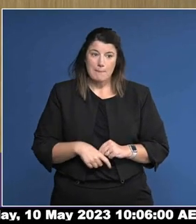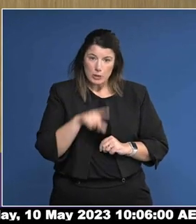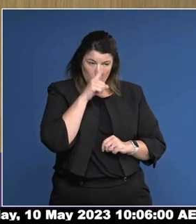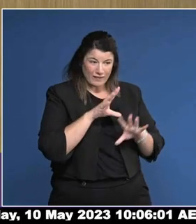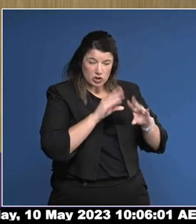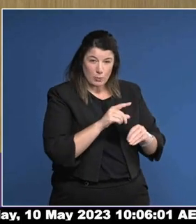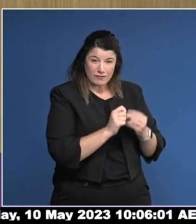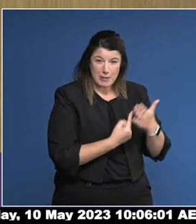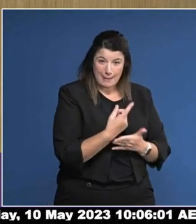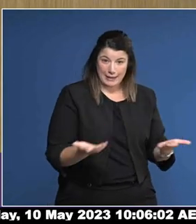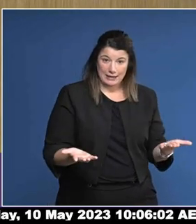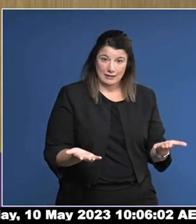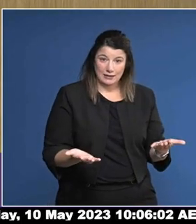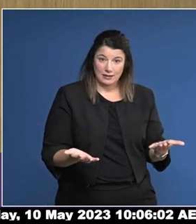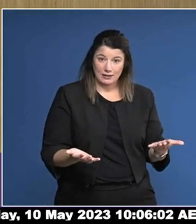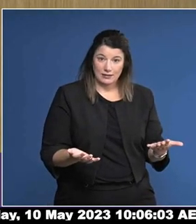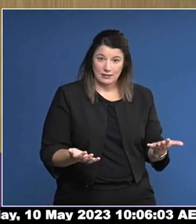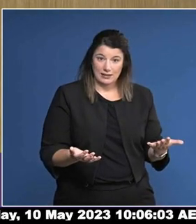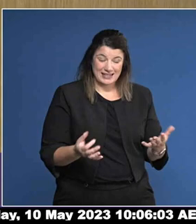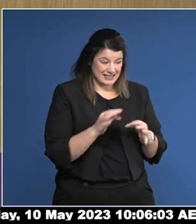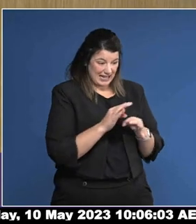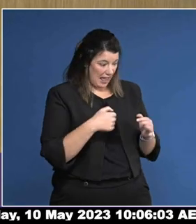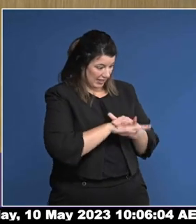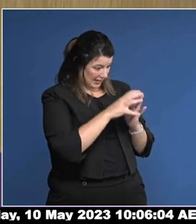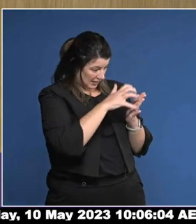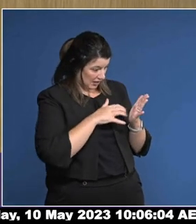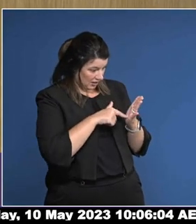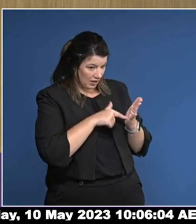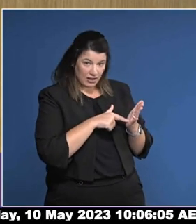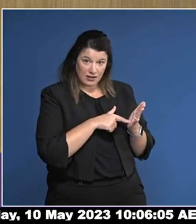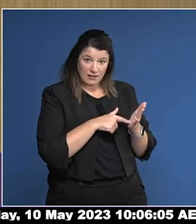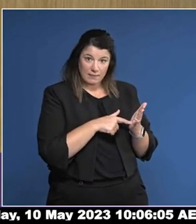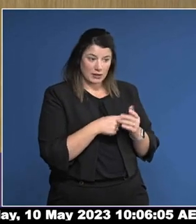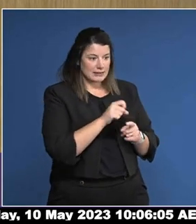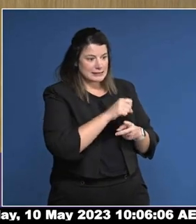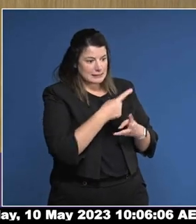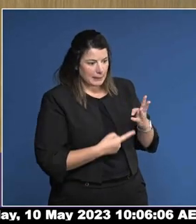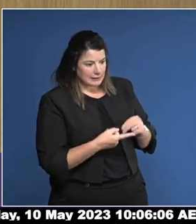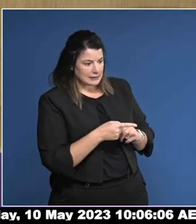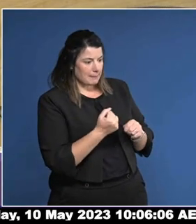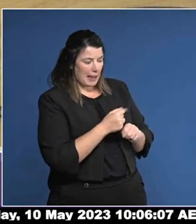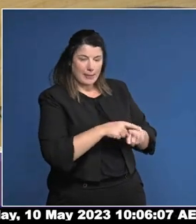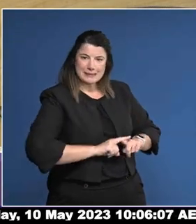There's nothing inherent in these particular children because they had disabilities that they should be subject -